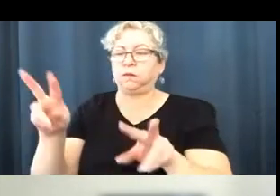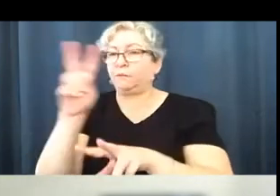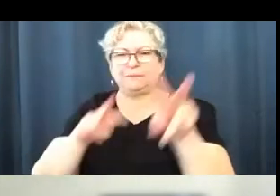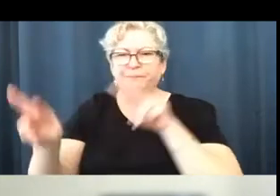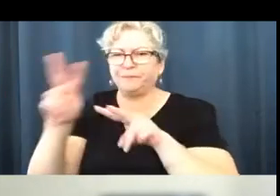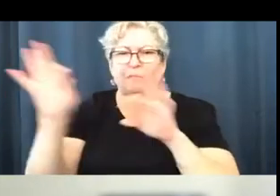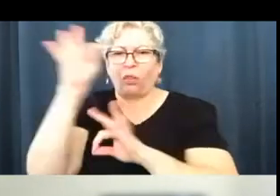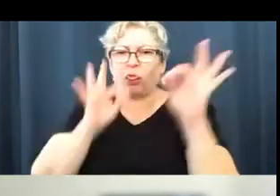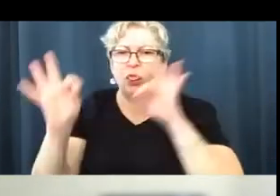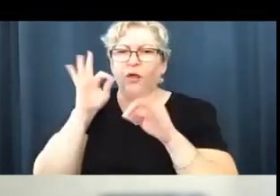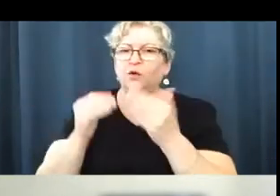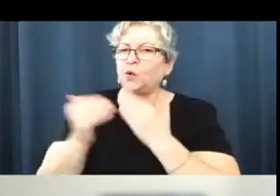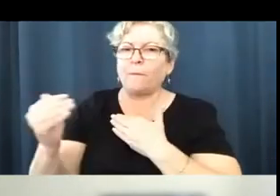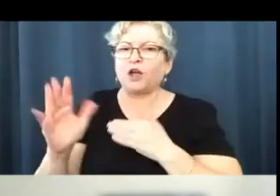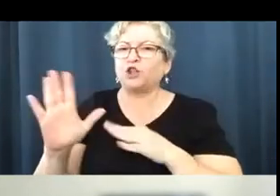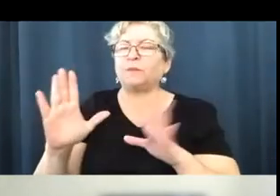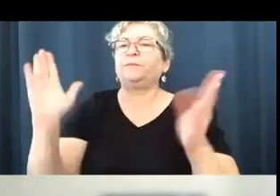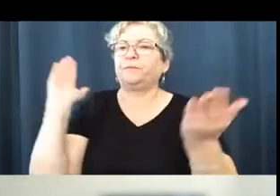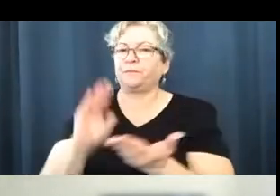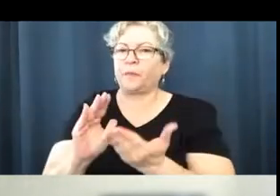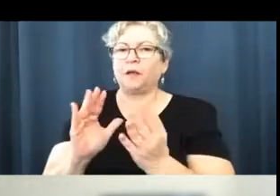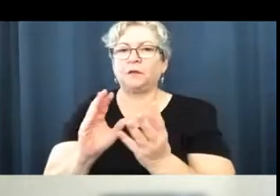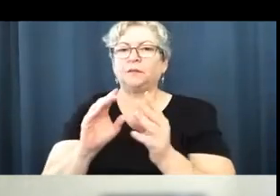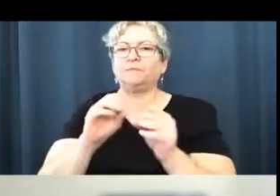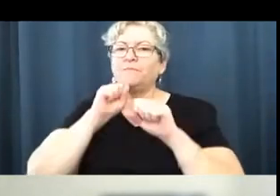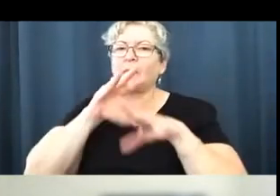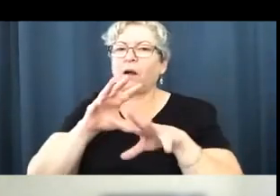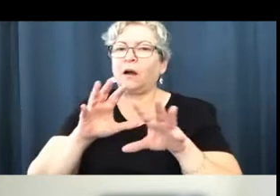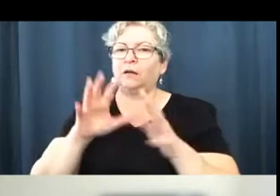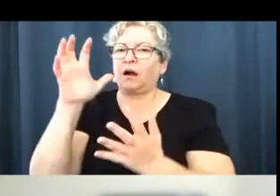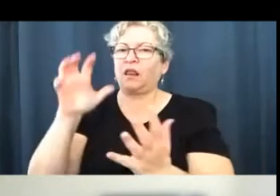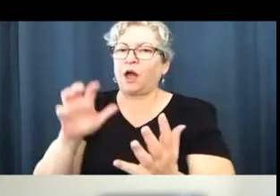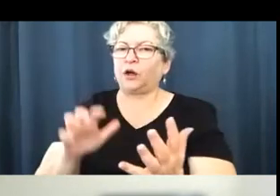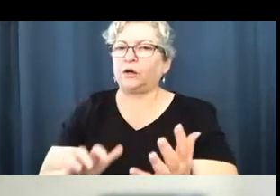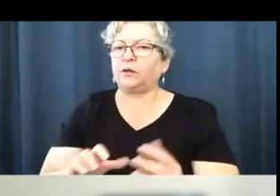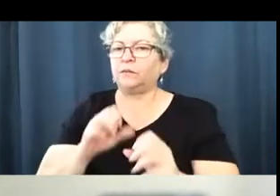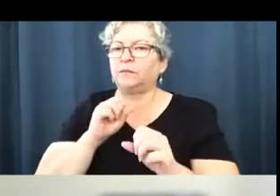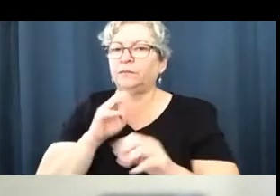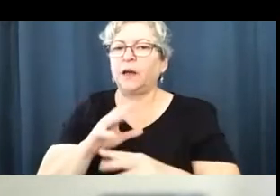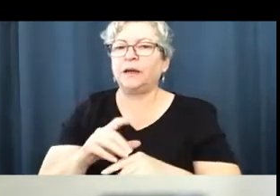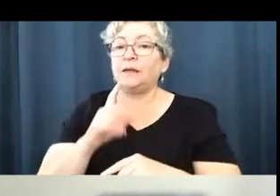So, less clutter that's a good way to serve that person. Also if you think of a person with dyslexia,